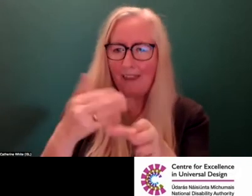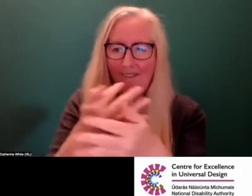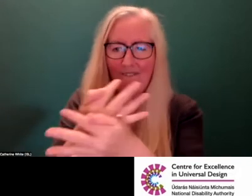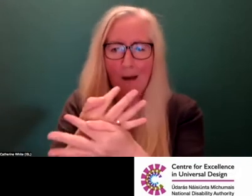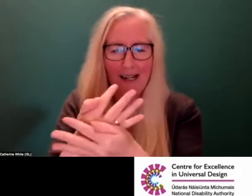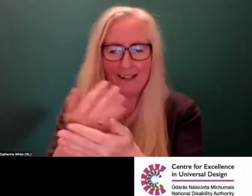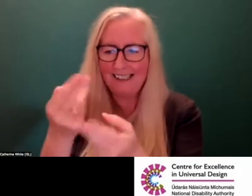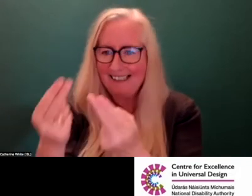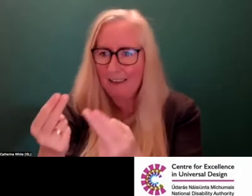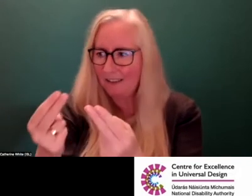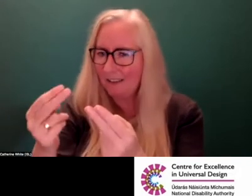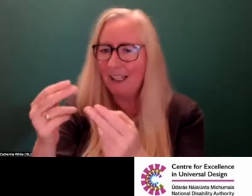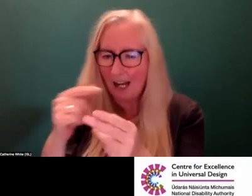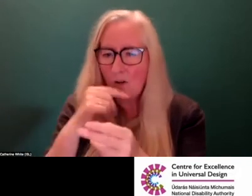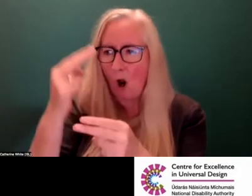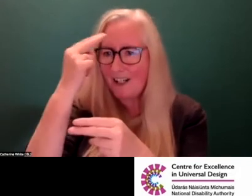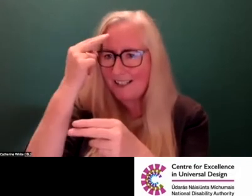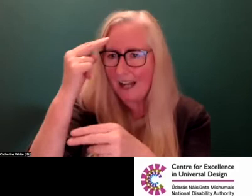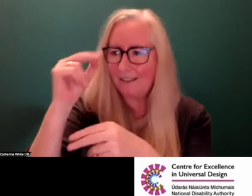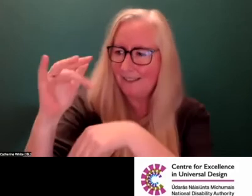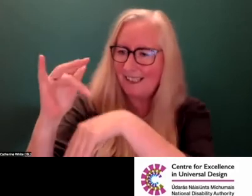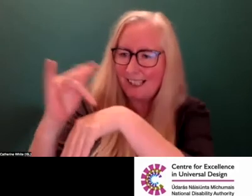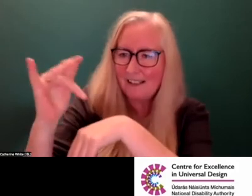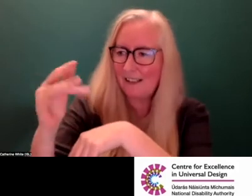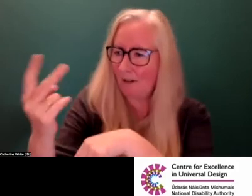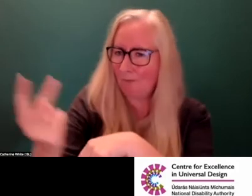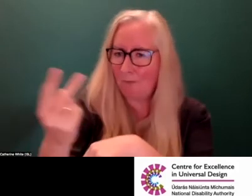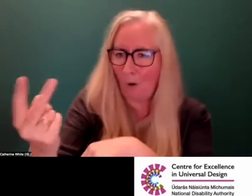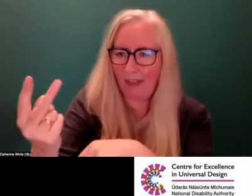And there was a real, I suppose, indepth understanding and sensitivity in both of